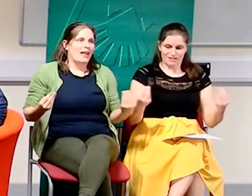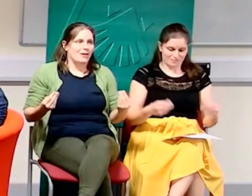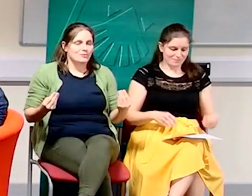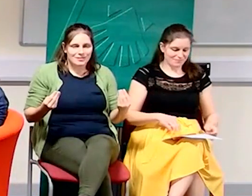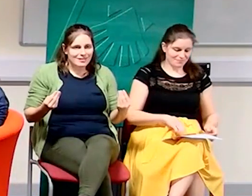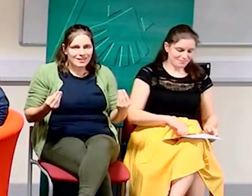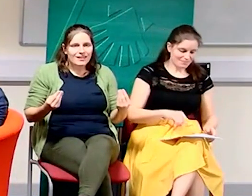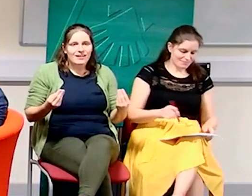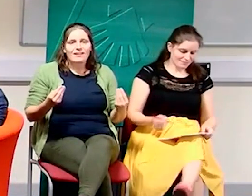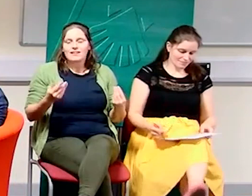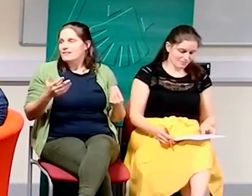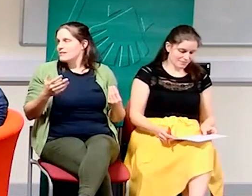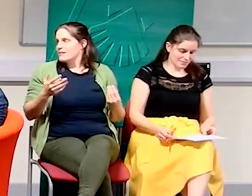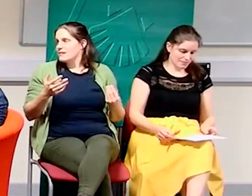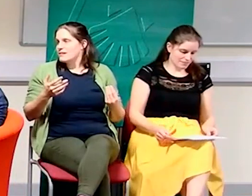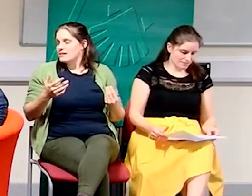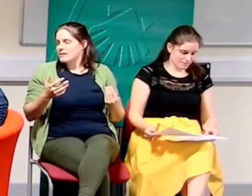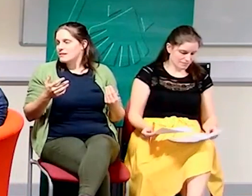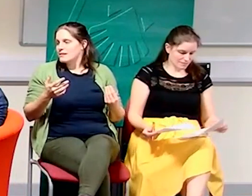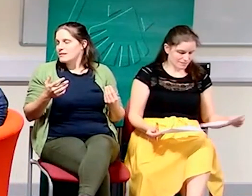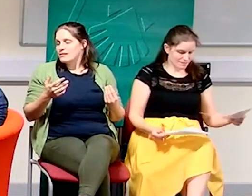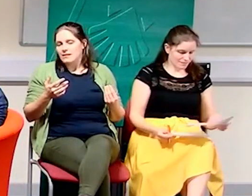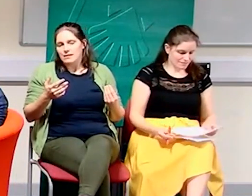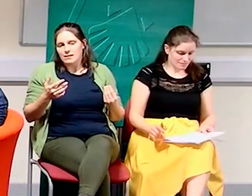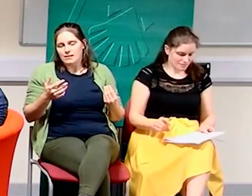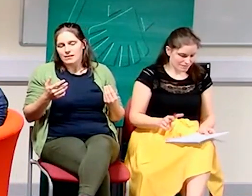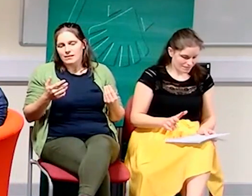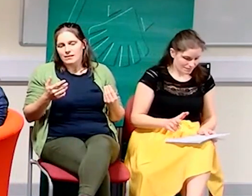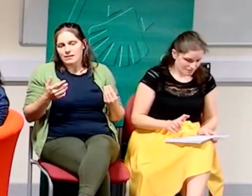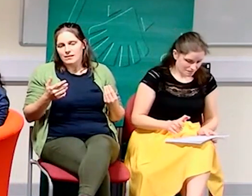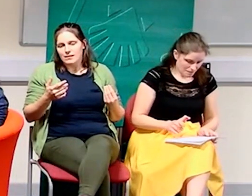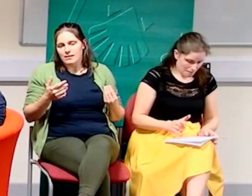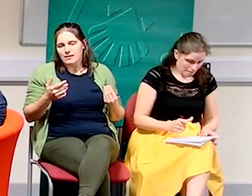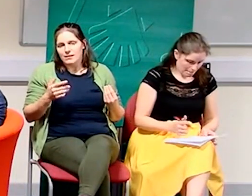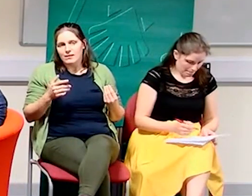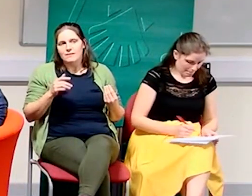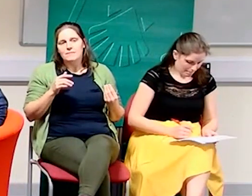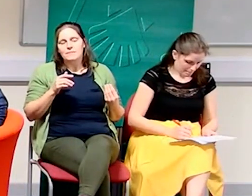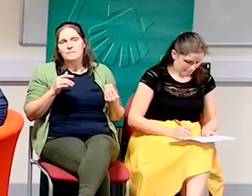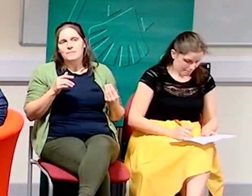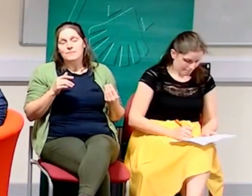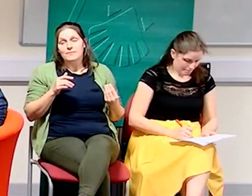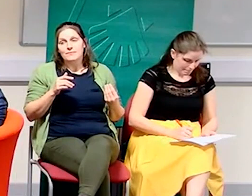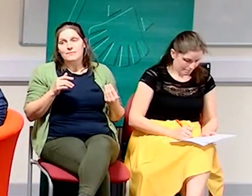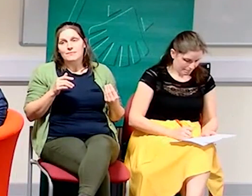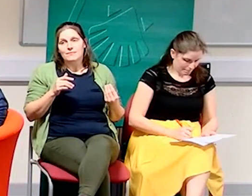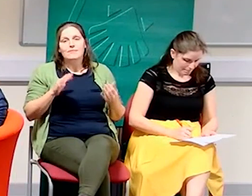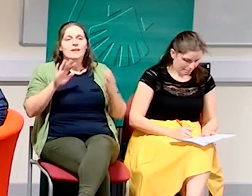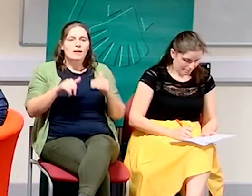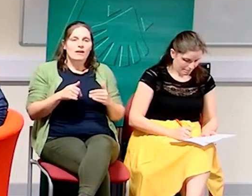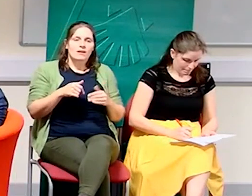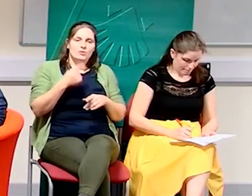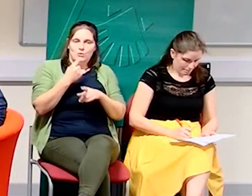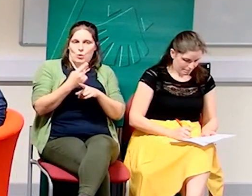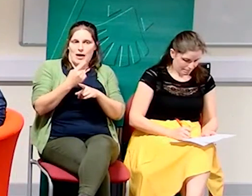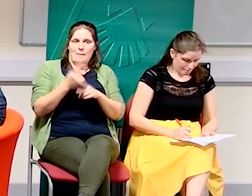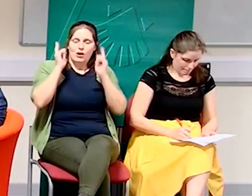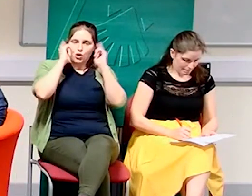autism had um opening and there was a a autistic um University student speaking and she said that